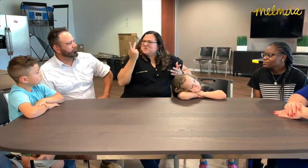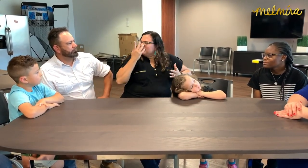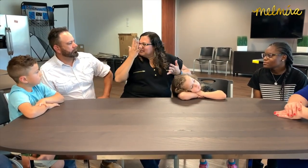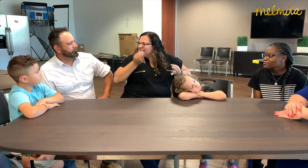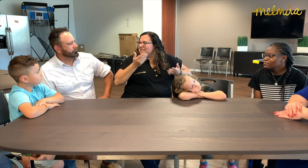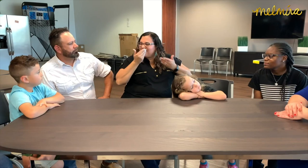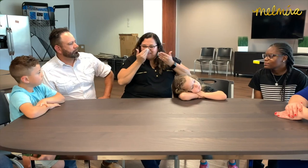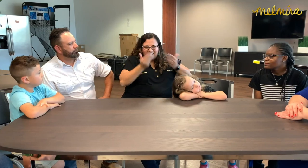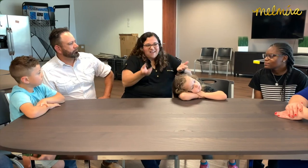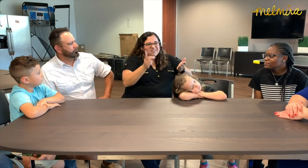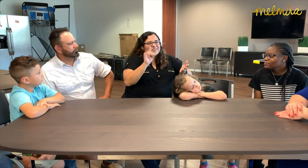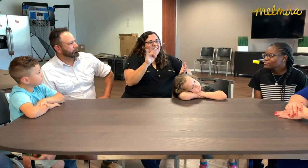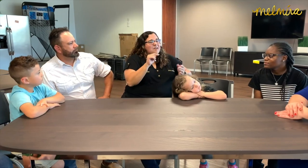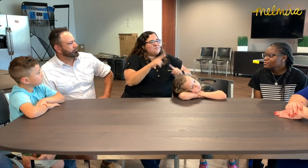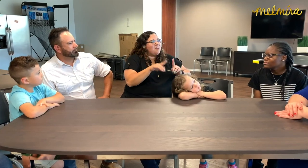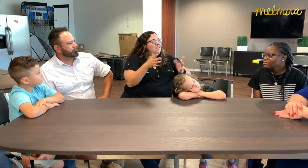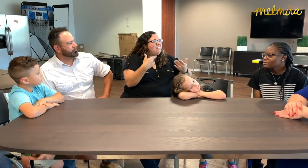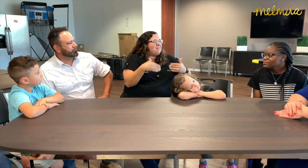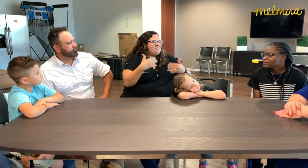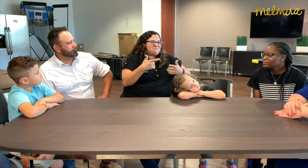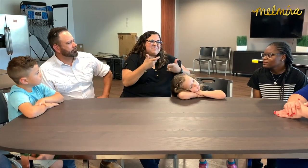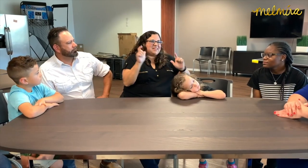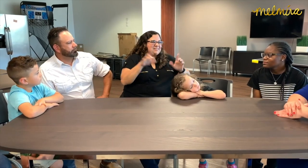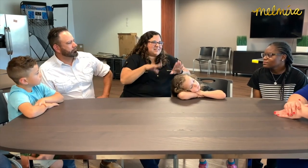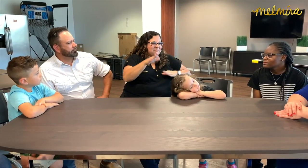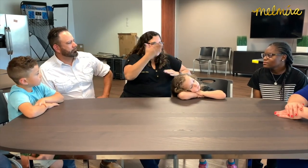We decided to go with it. It was a huge step for all of us